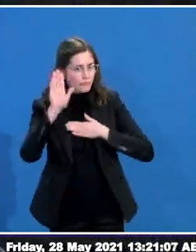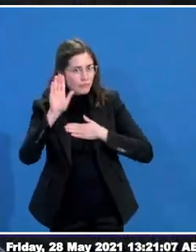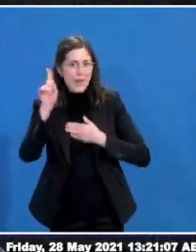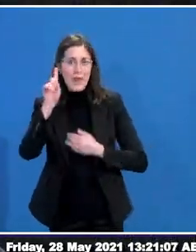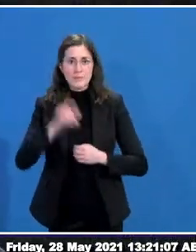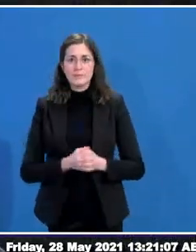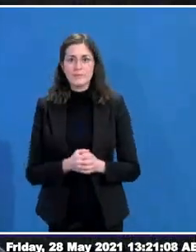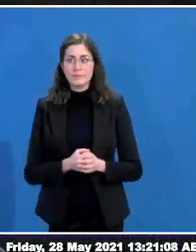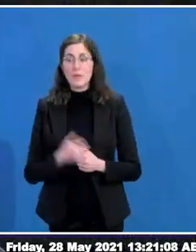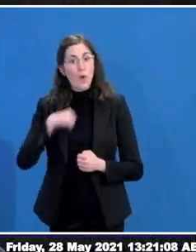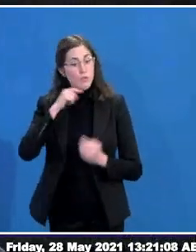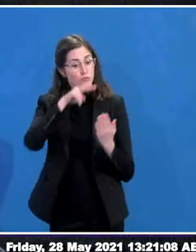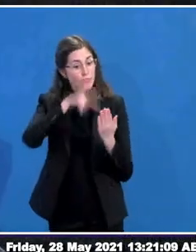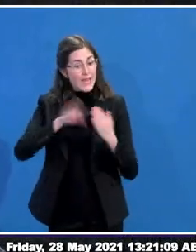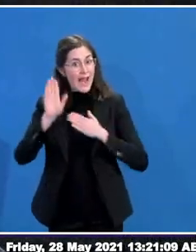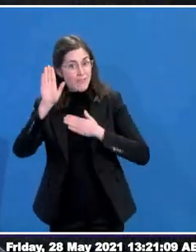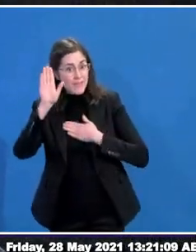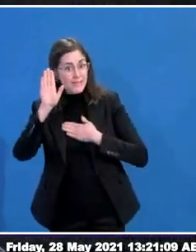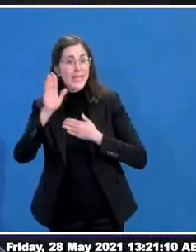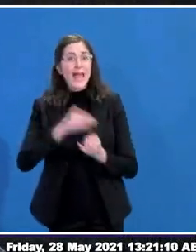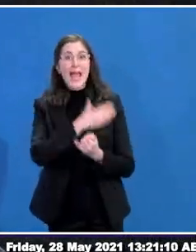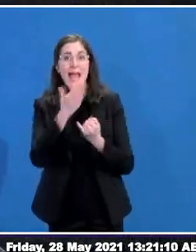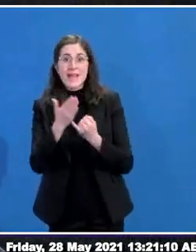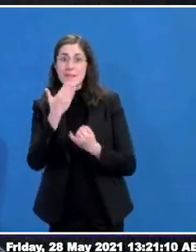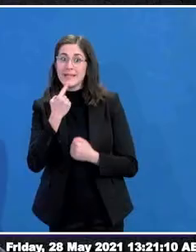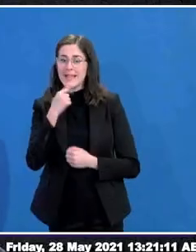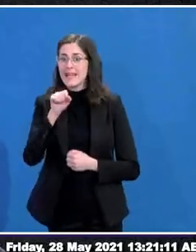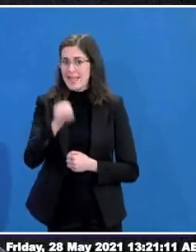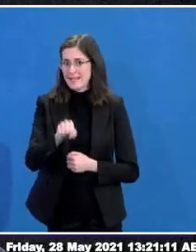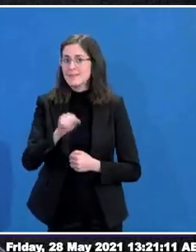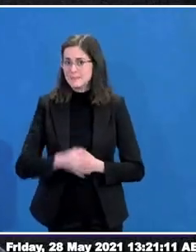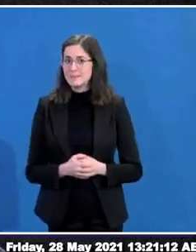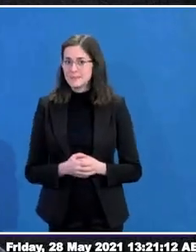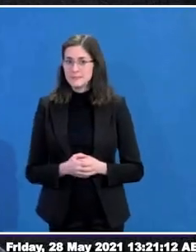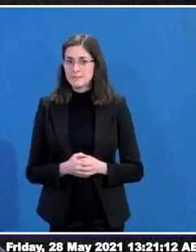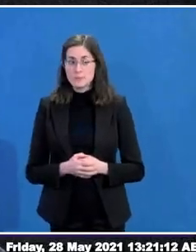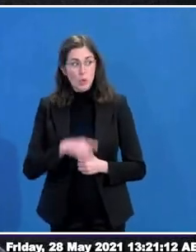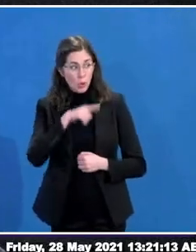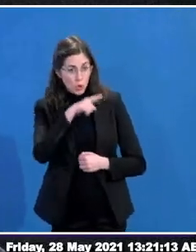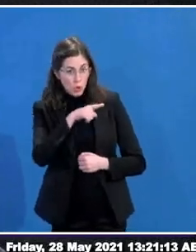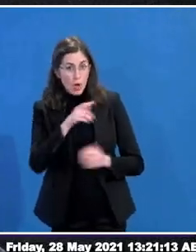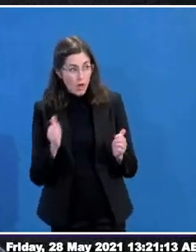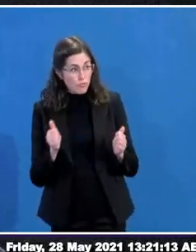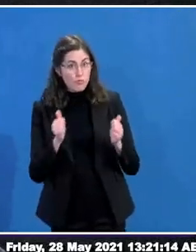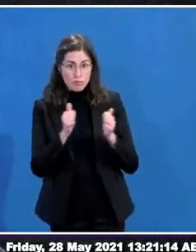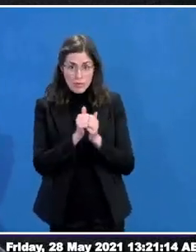I will read you the affirmation. At the end, please say yes or I do. Do you solemnly and sincerely declare and affirm